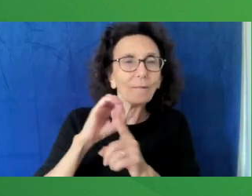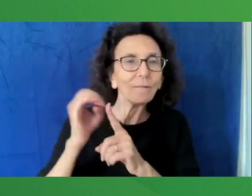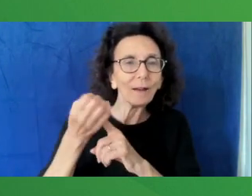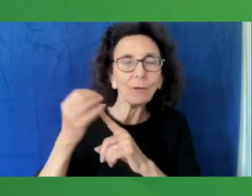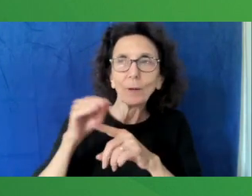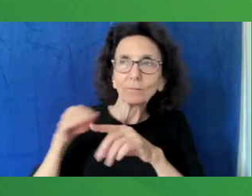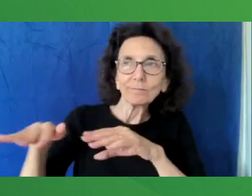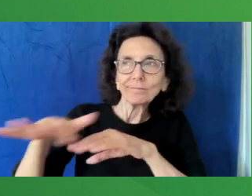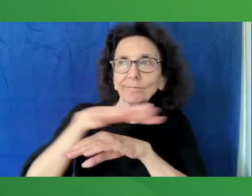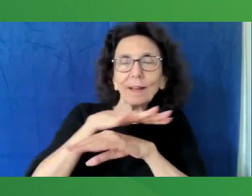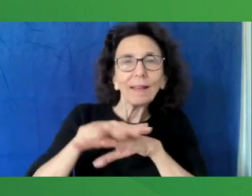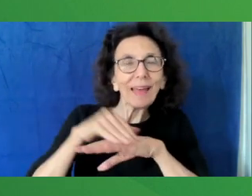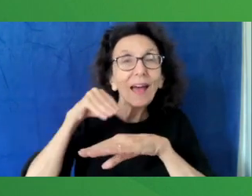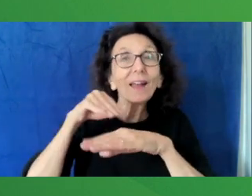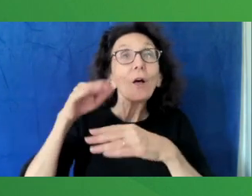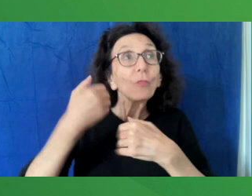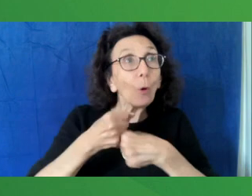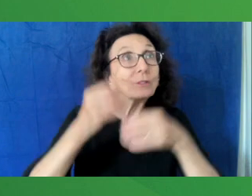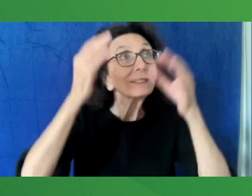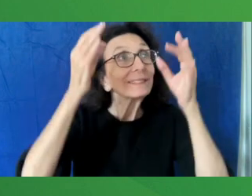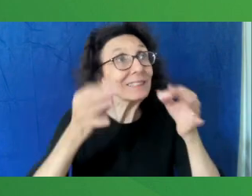day lives.